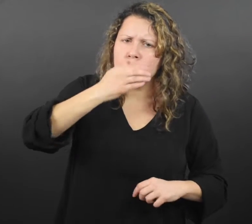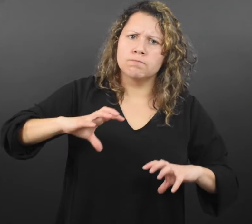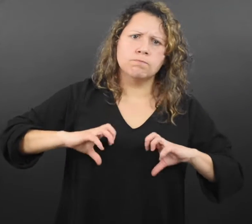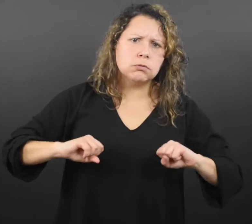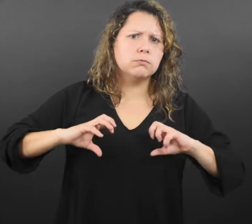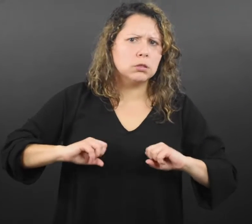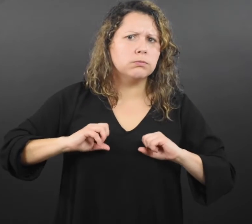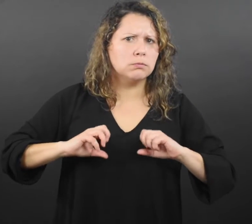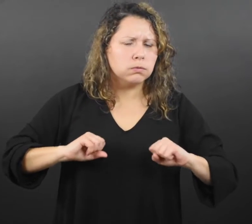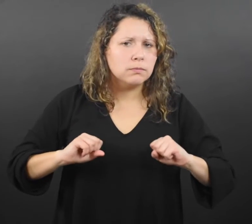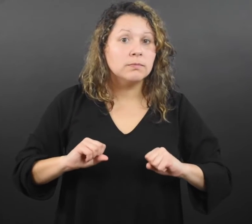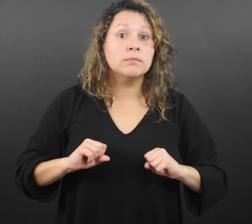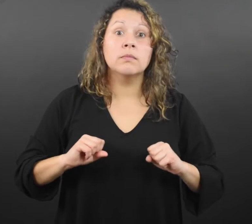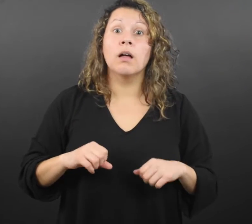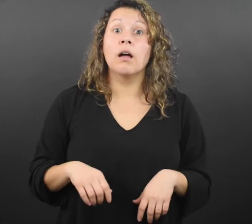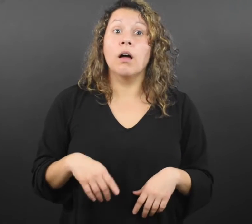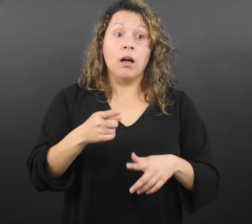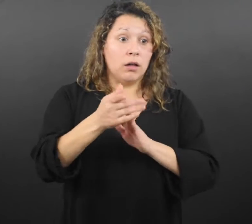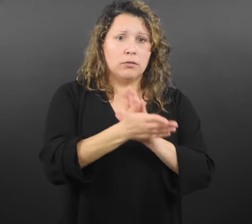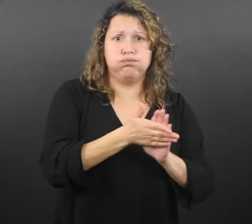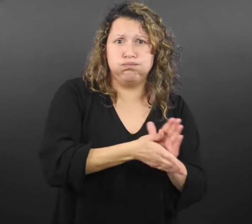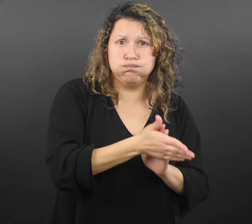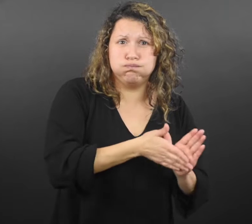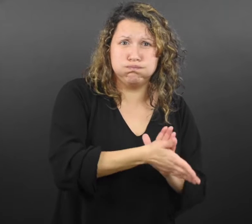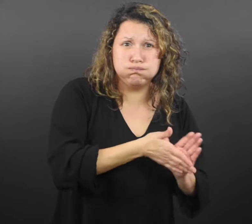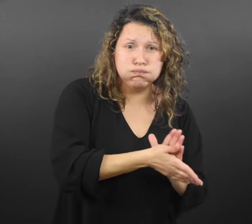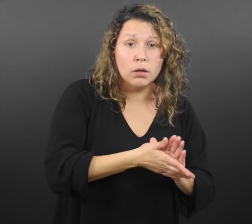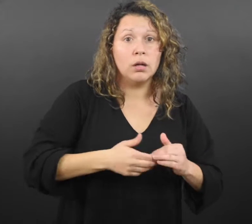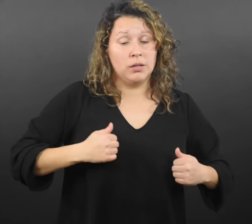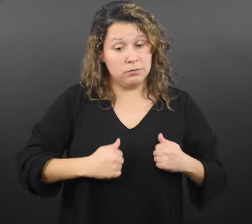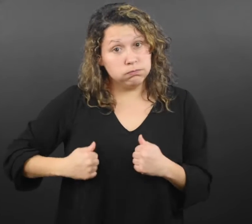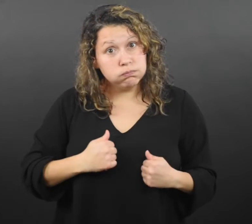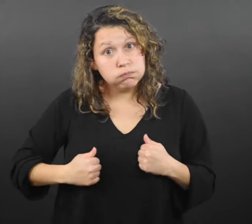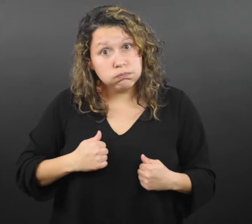a day. ● Wear a mask when you express your milk.